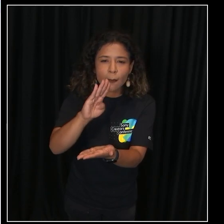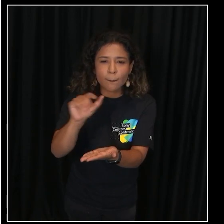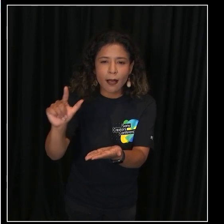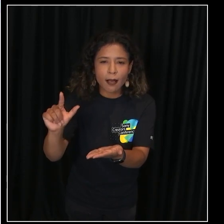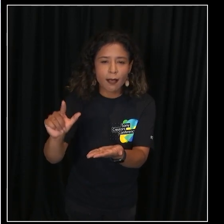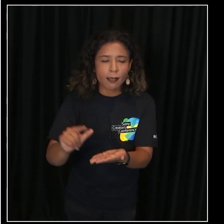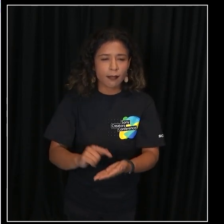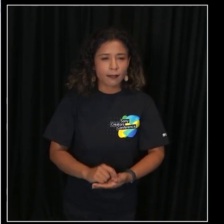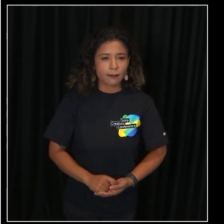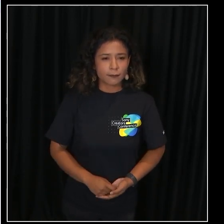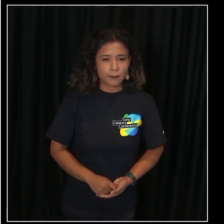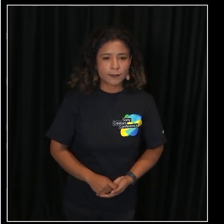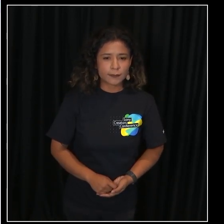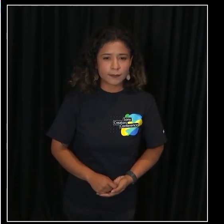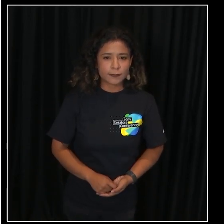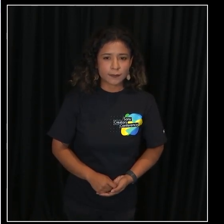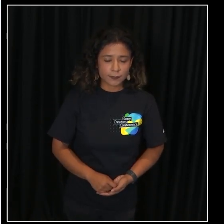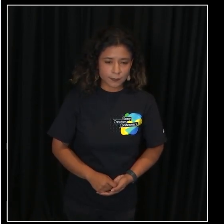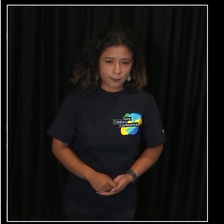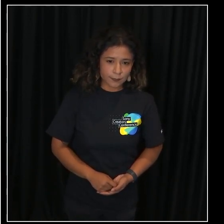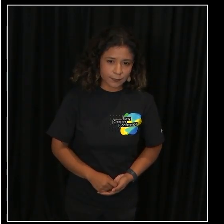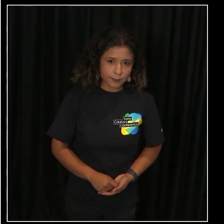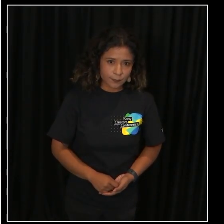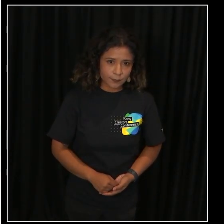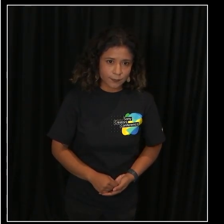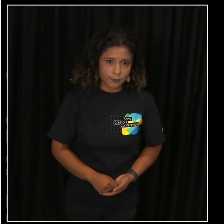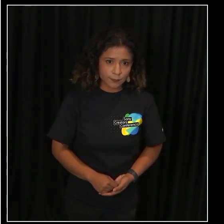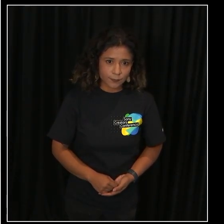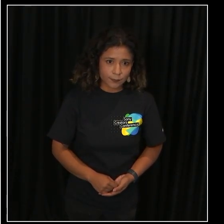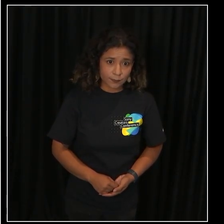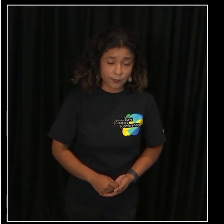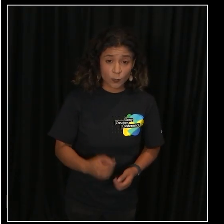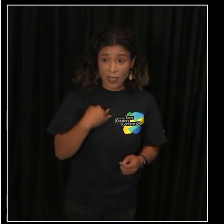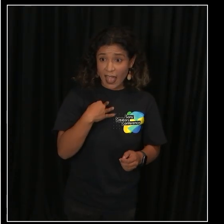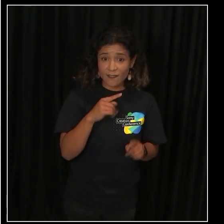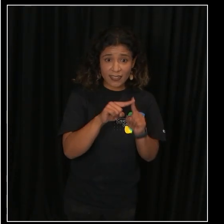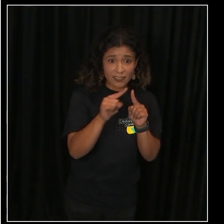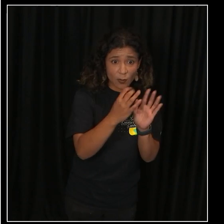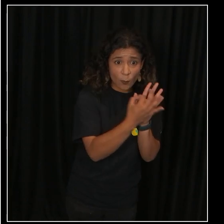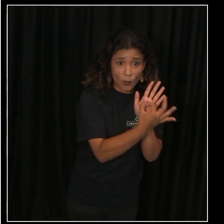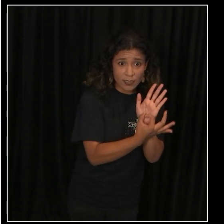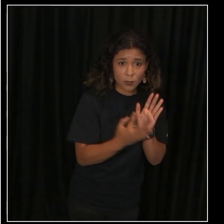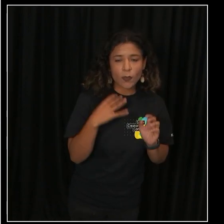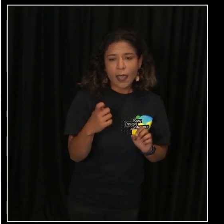On this side of things, once you actually have a neural radiance field, it needs to be turned into a mesh. Traditionally, people will use marching cubes.